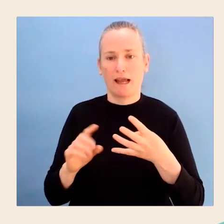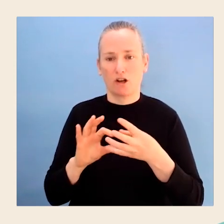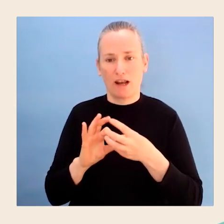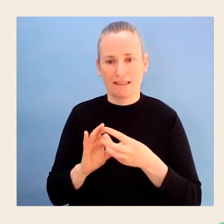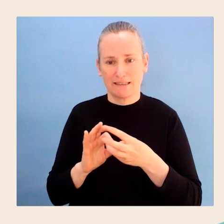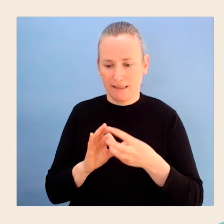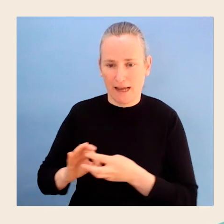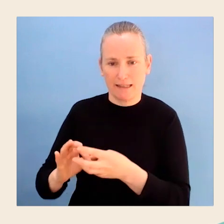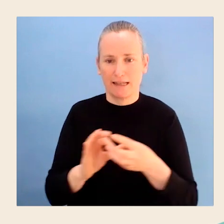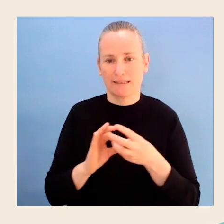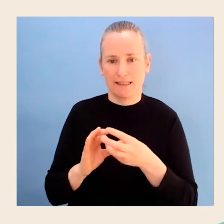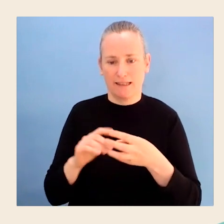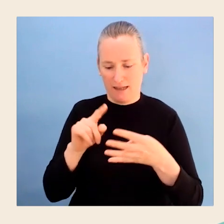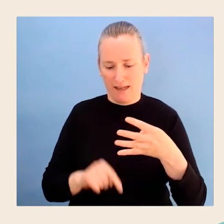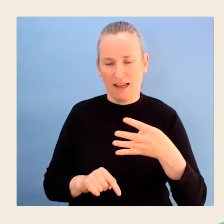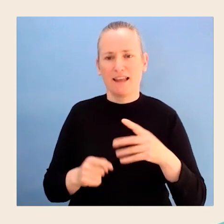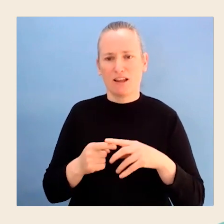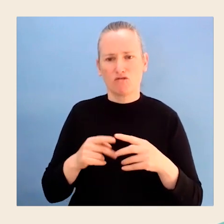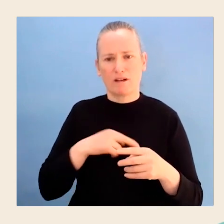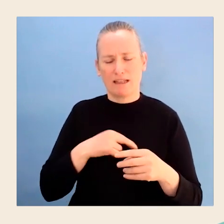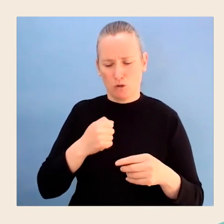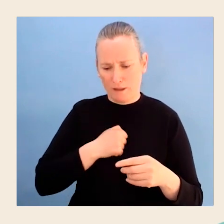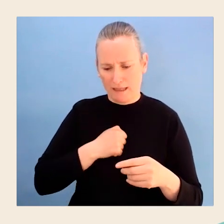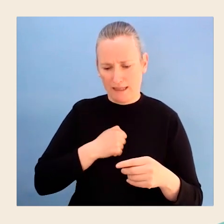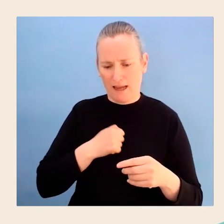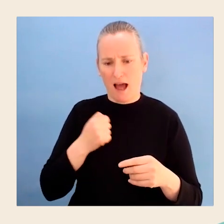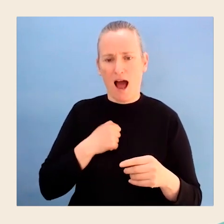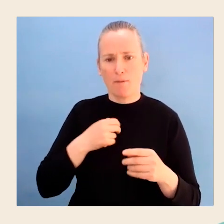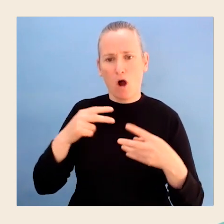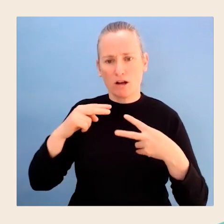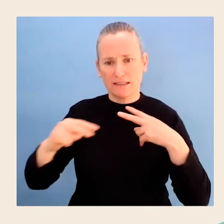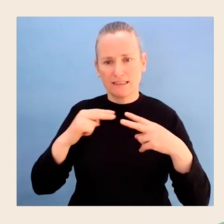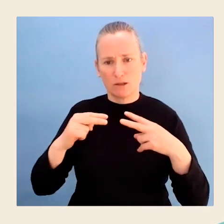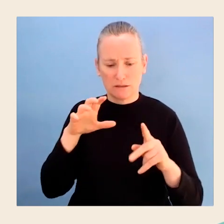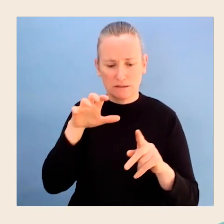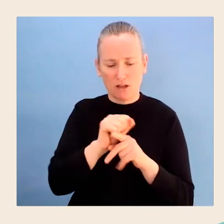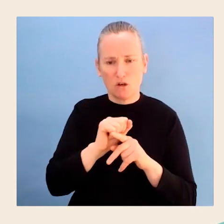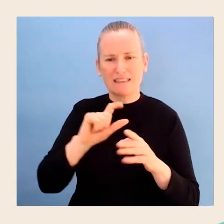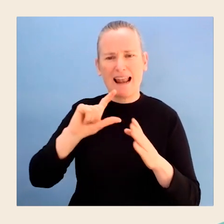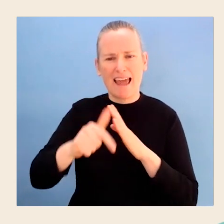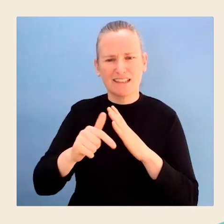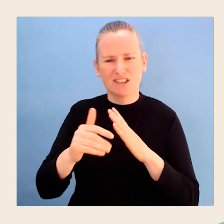And these words really resonate with me as an autistic person who was diagnosed in later life but always carried a sense of difference,